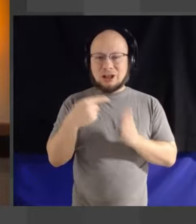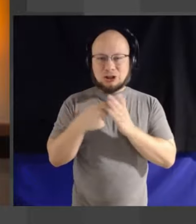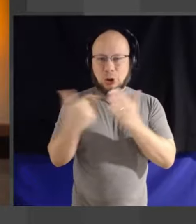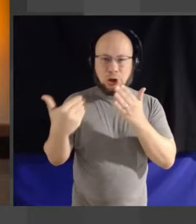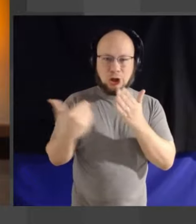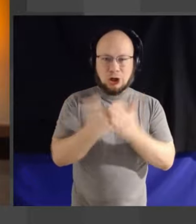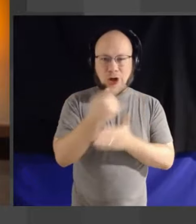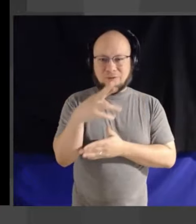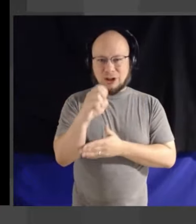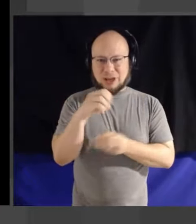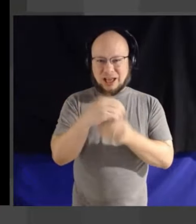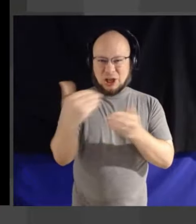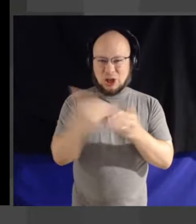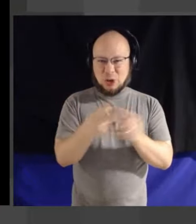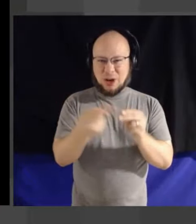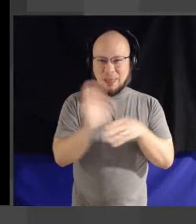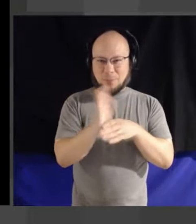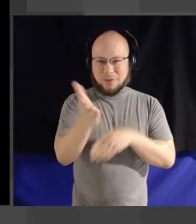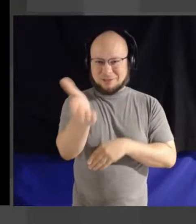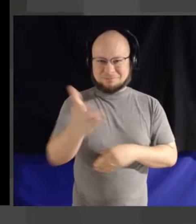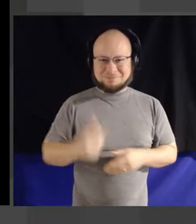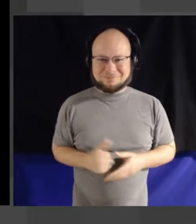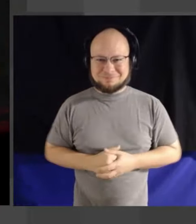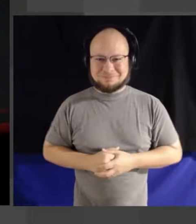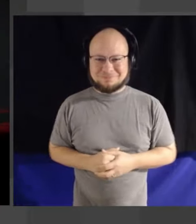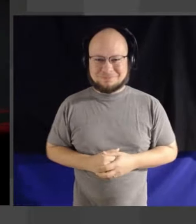OUR FRIENDS WILL DANCE US